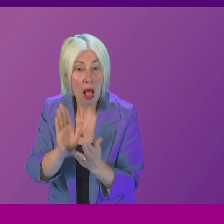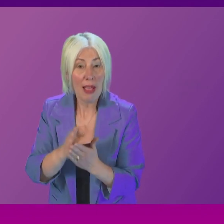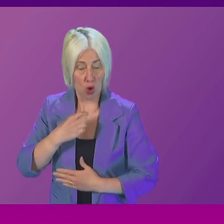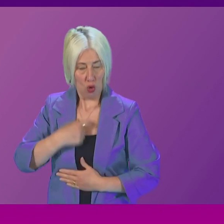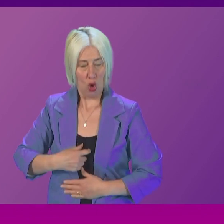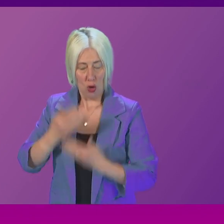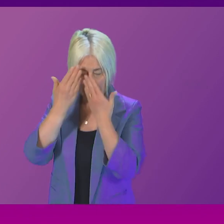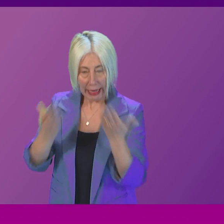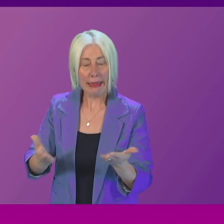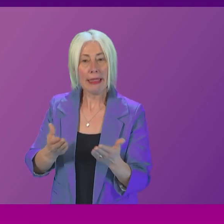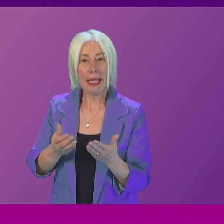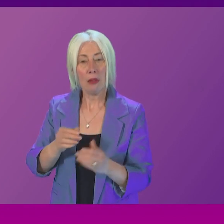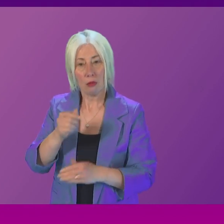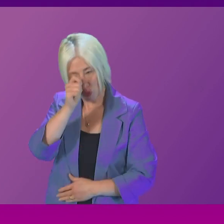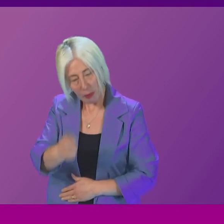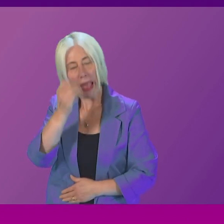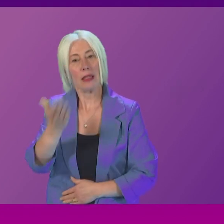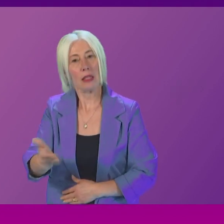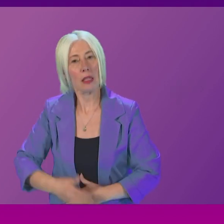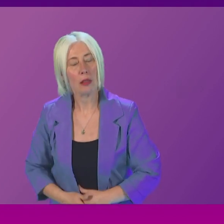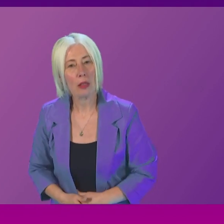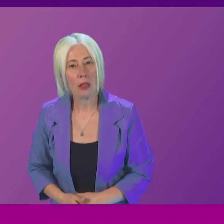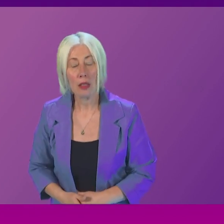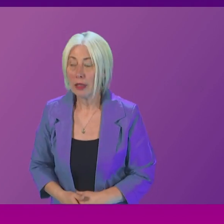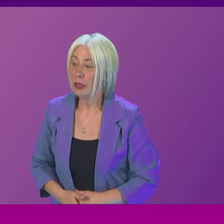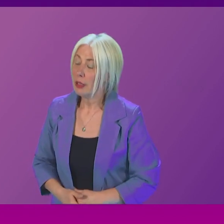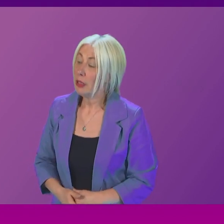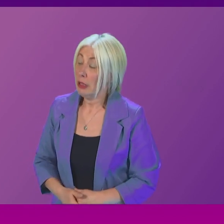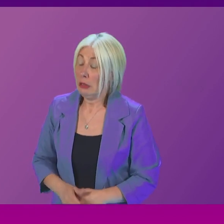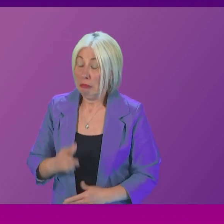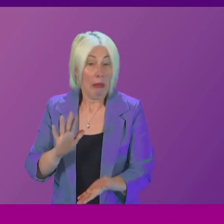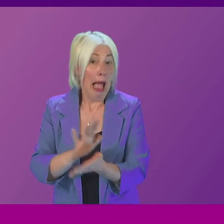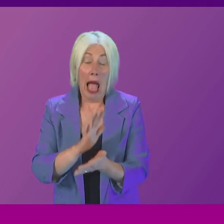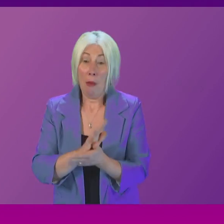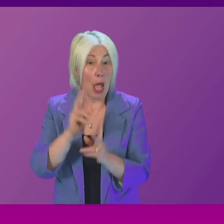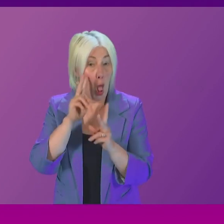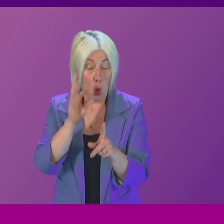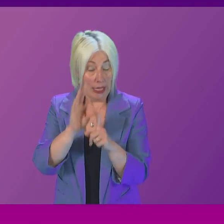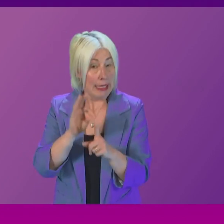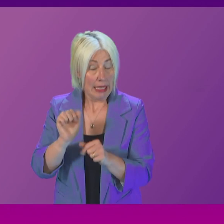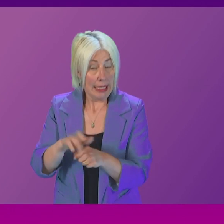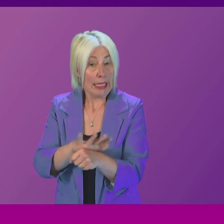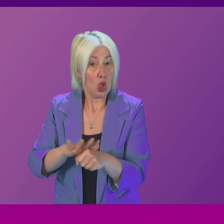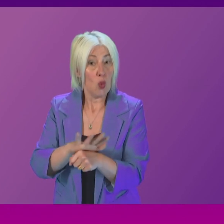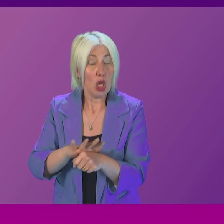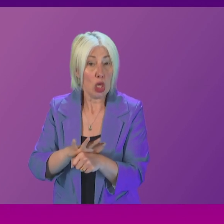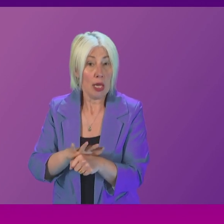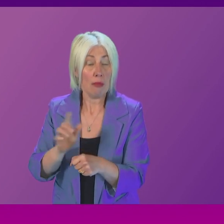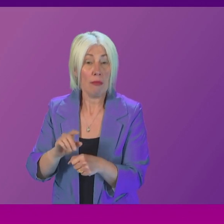Of course, I am happy to look at the details of the case, and the Cabinet Secretary for